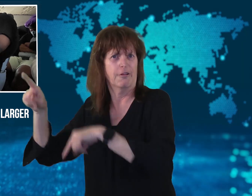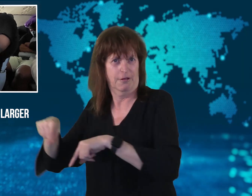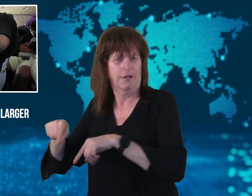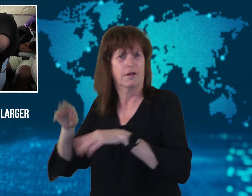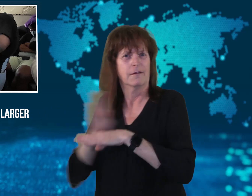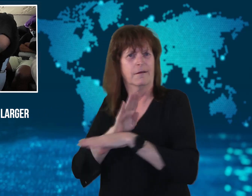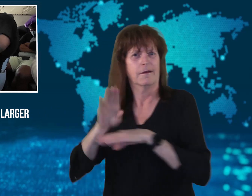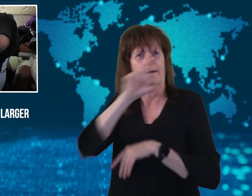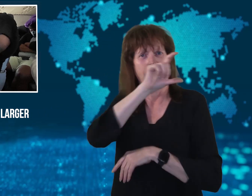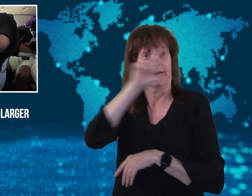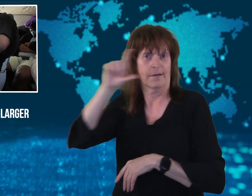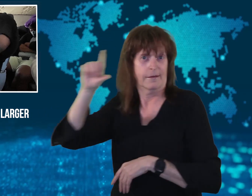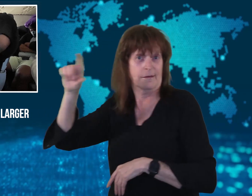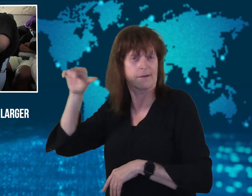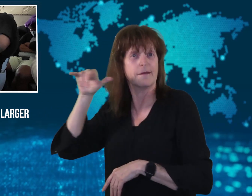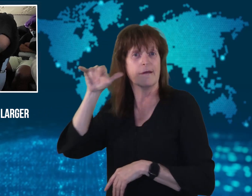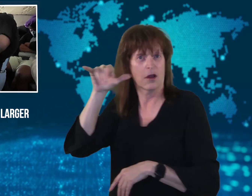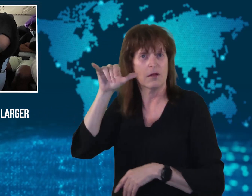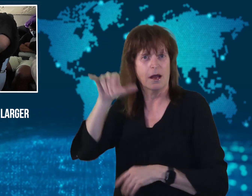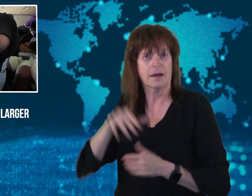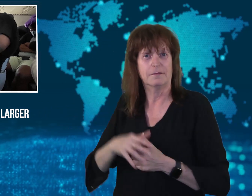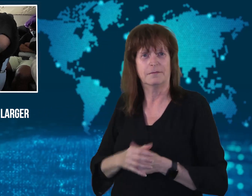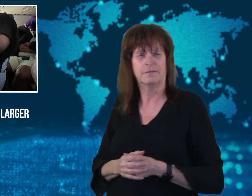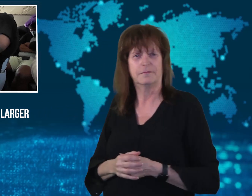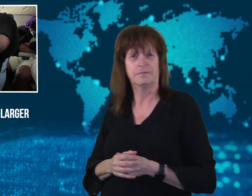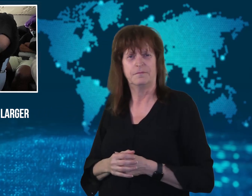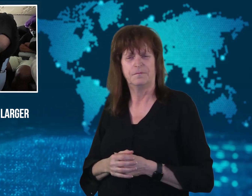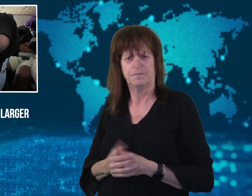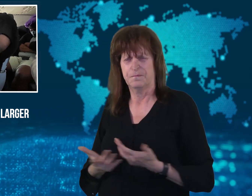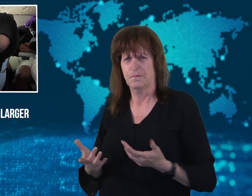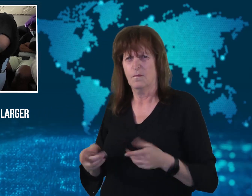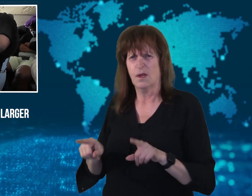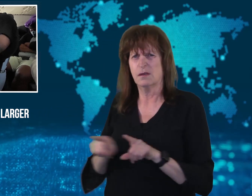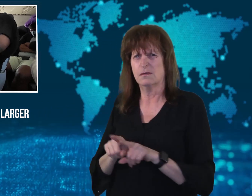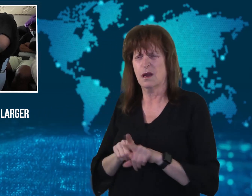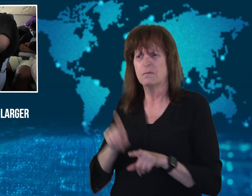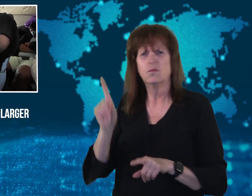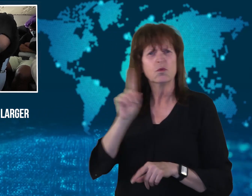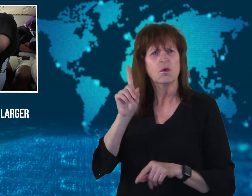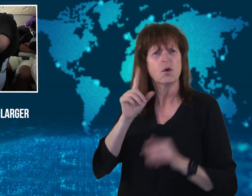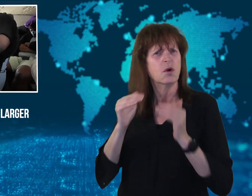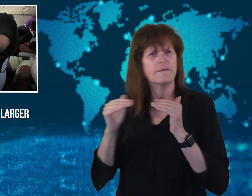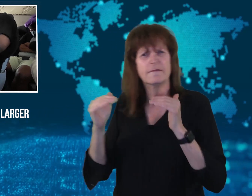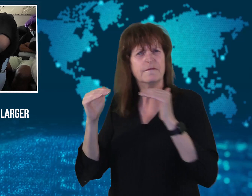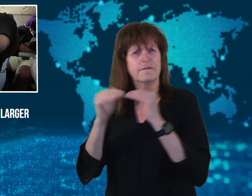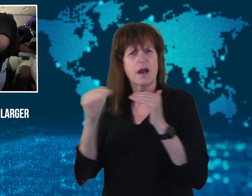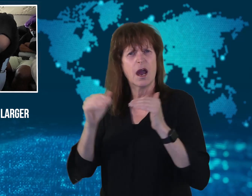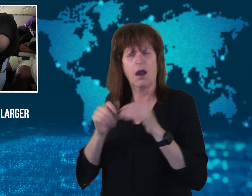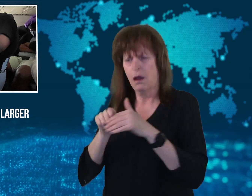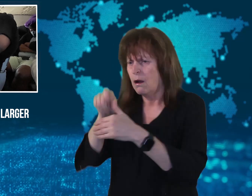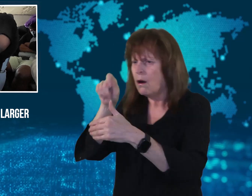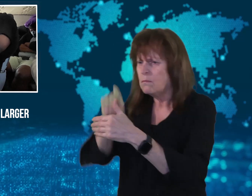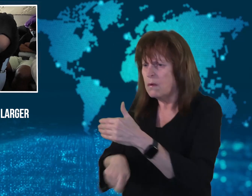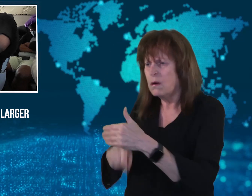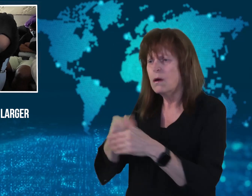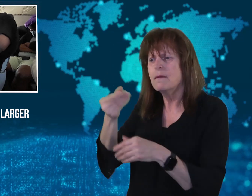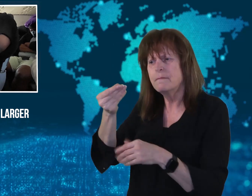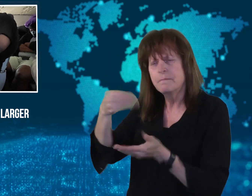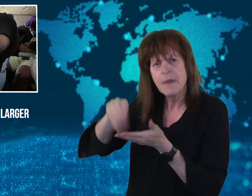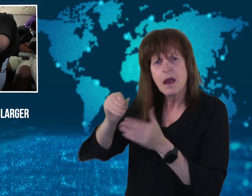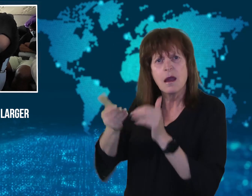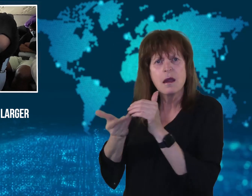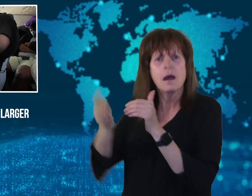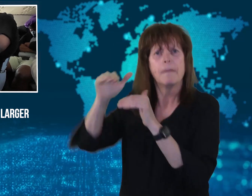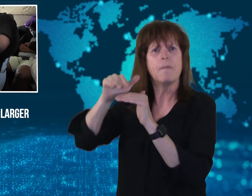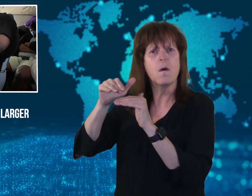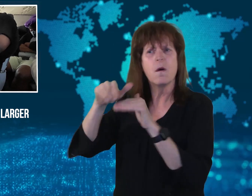They cause unfair charges for "larger bodied persons."